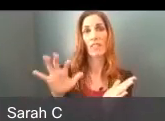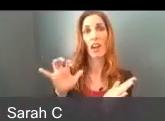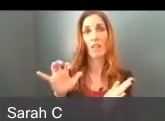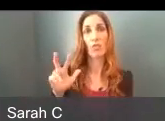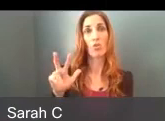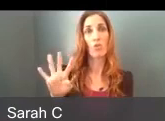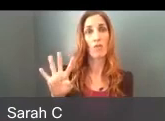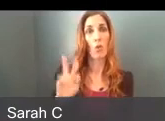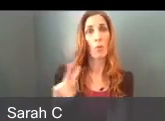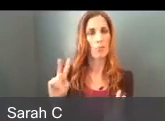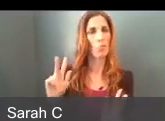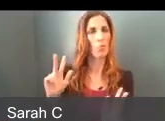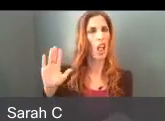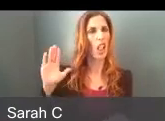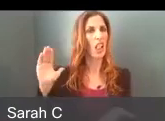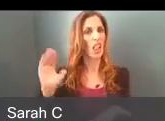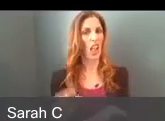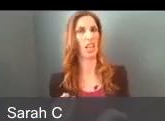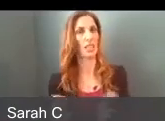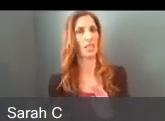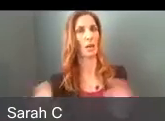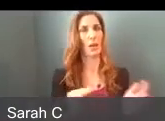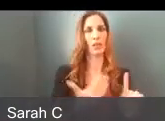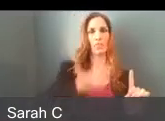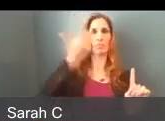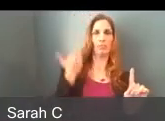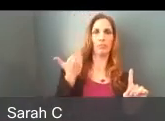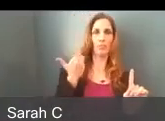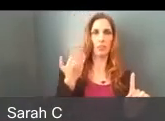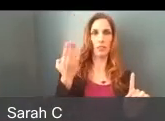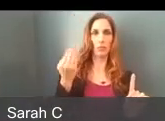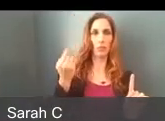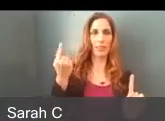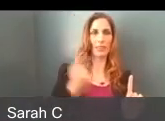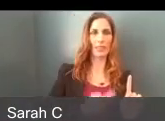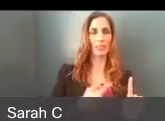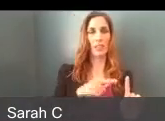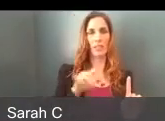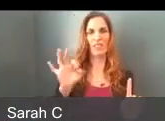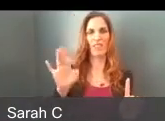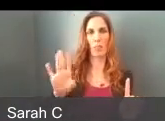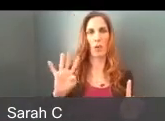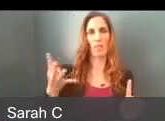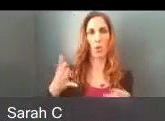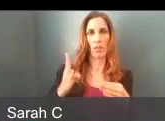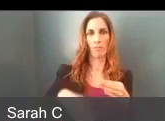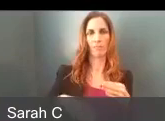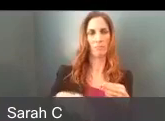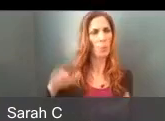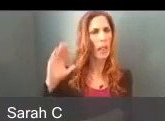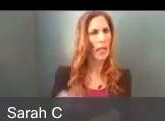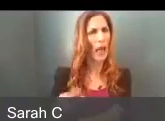compared with the 14 day period ending February the 4th. I do want to really continue to urge